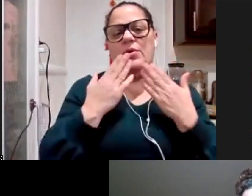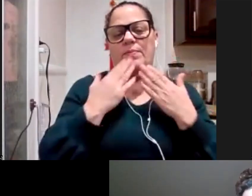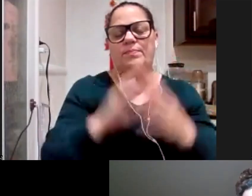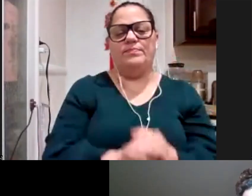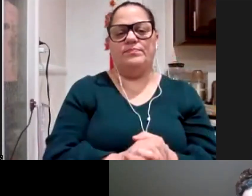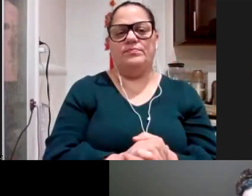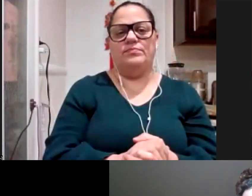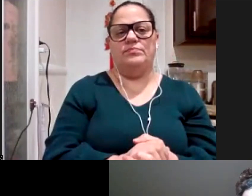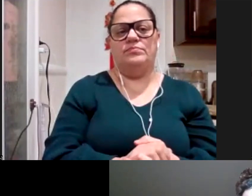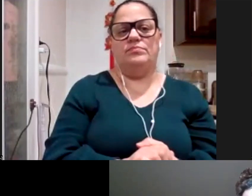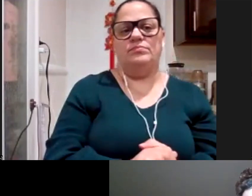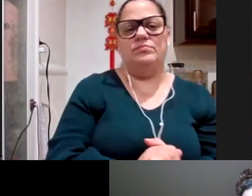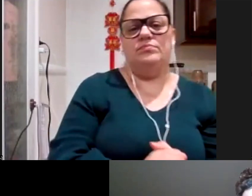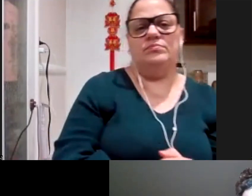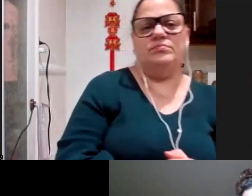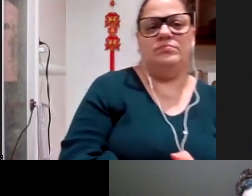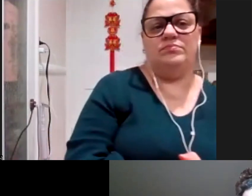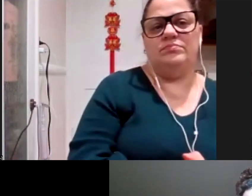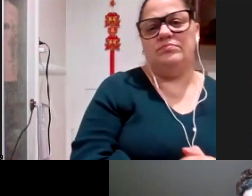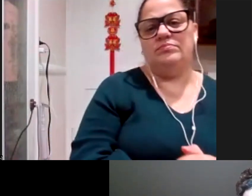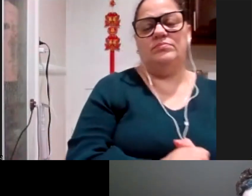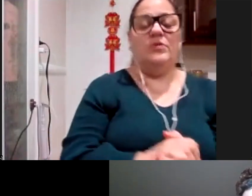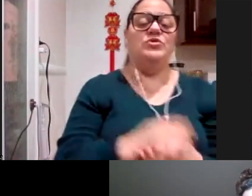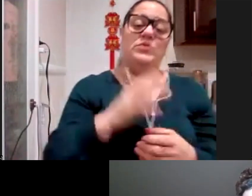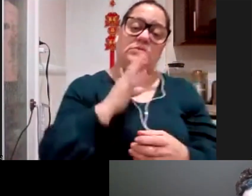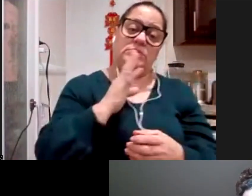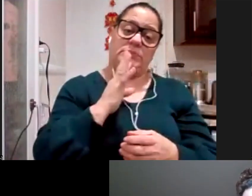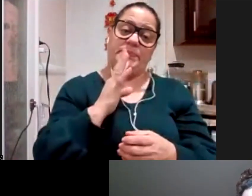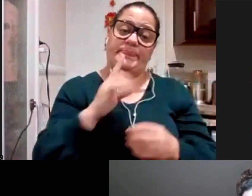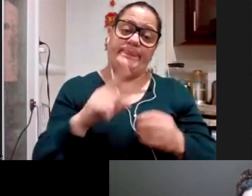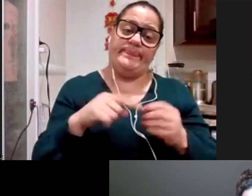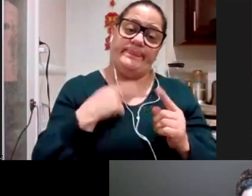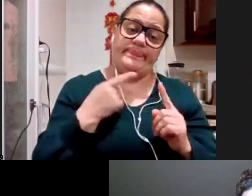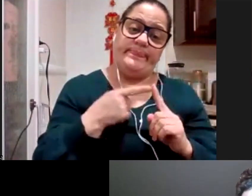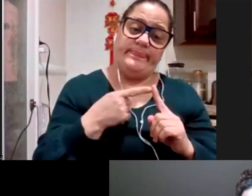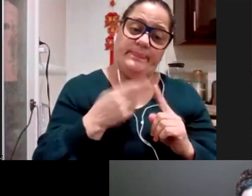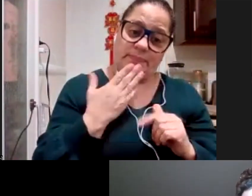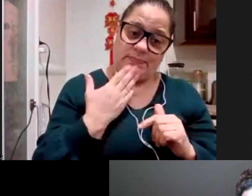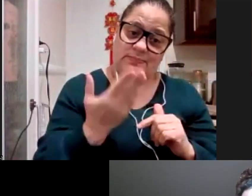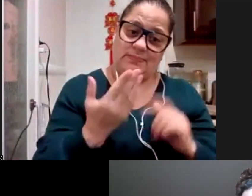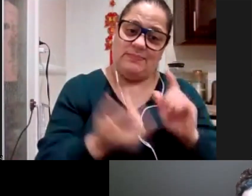[CHRIS] But you do raise a good point and you know let's see how that evolves going forward.